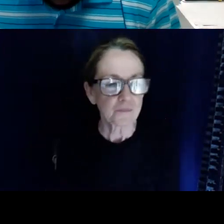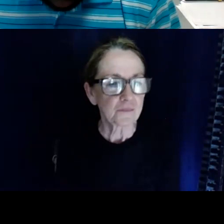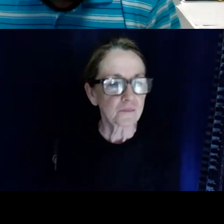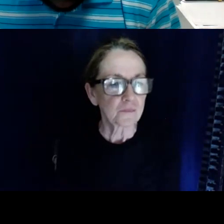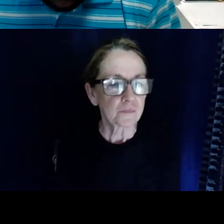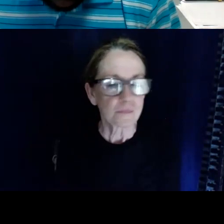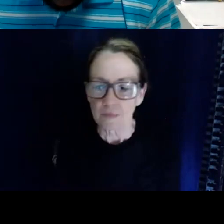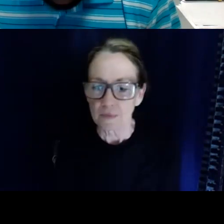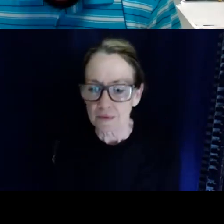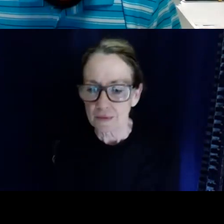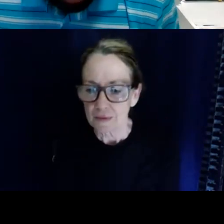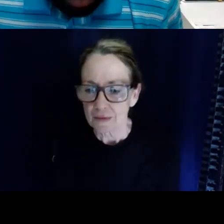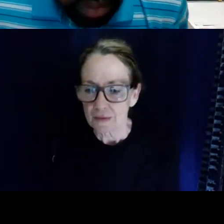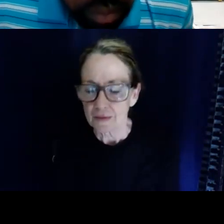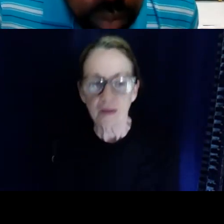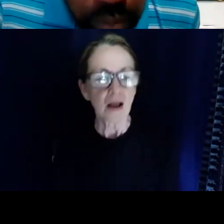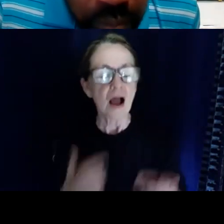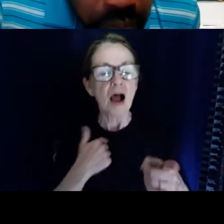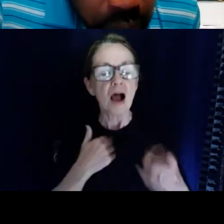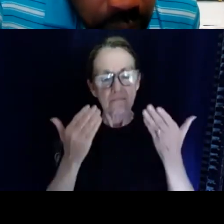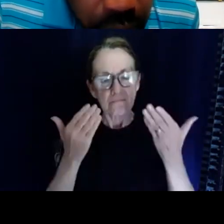YEAH.